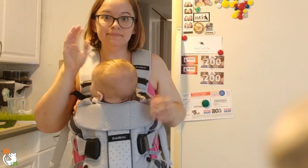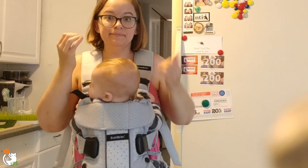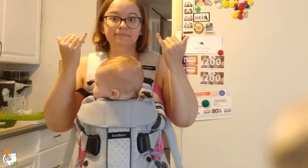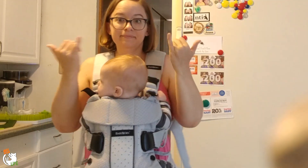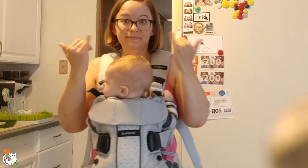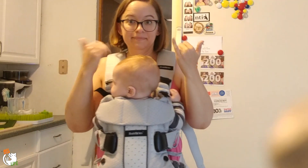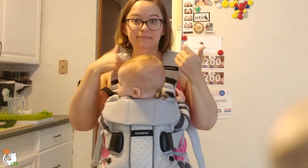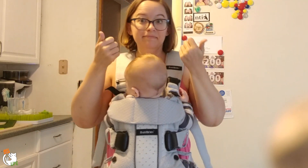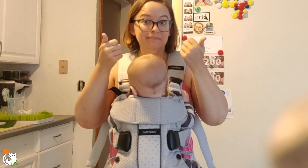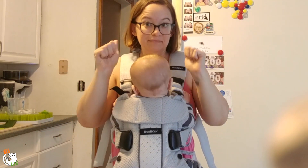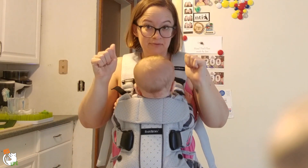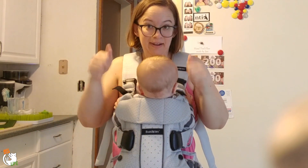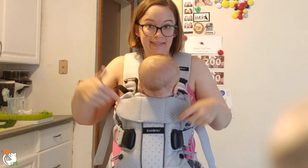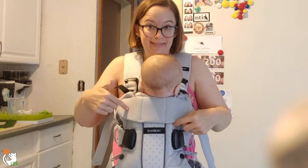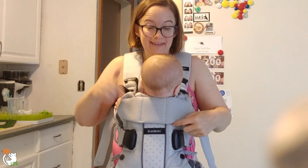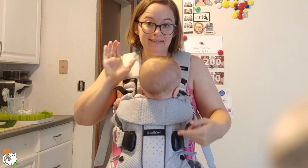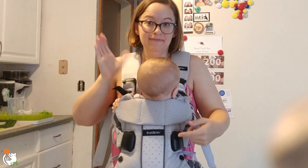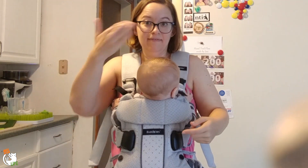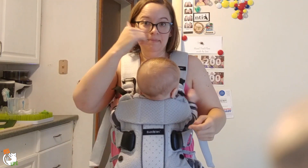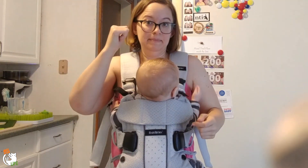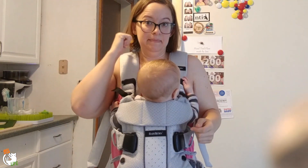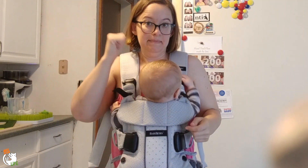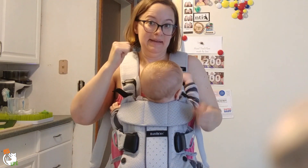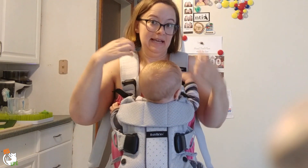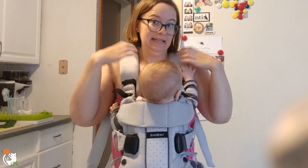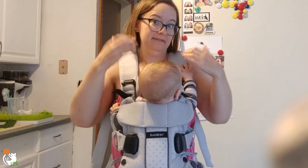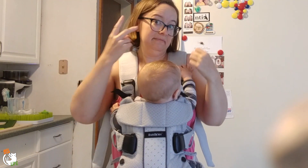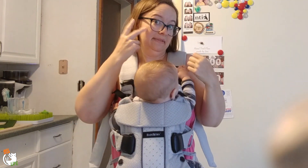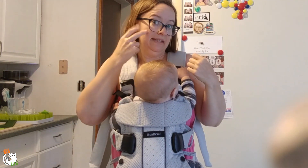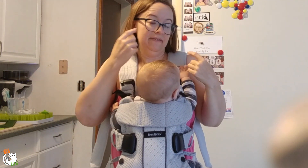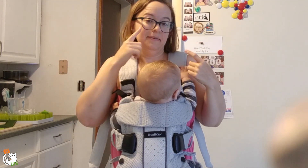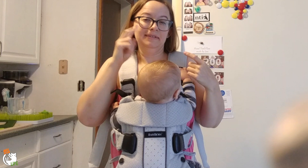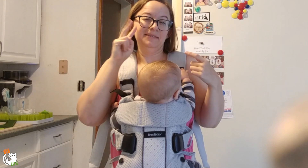Hello. I'm going to try this as a back carry